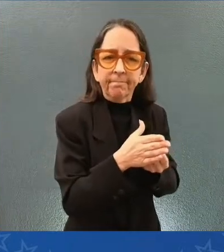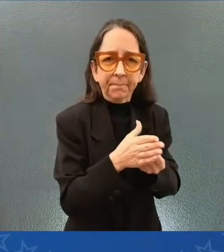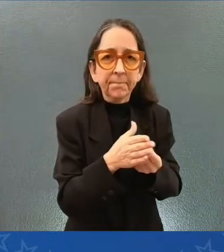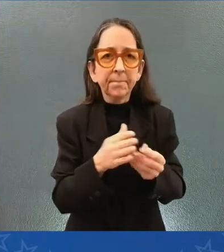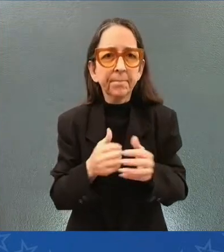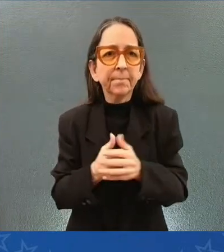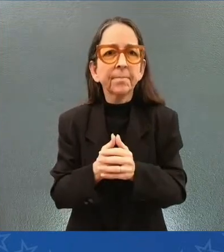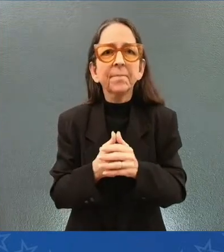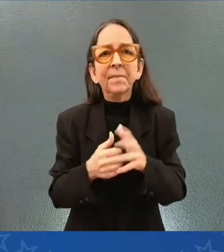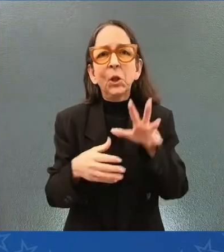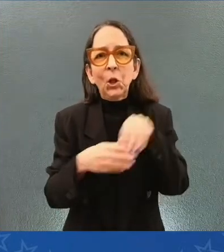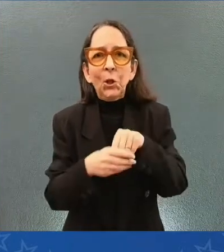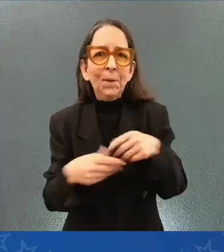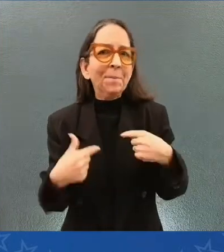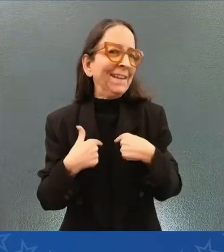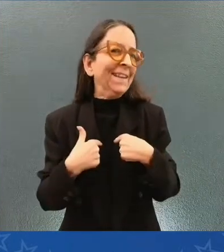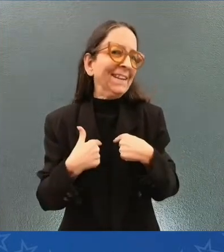Kids rule in this house.